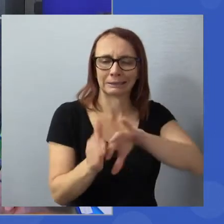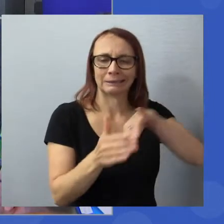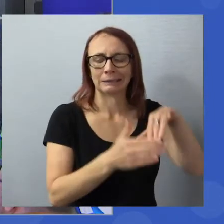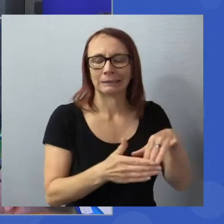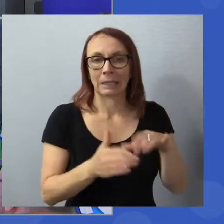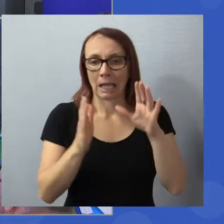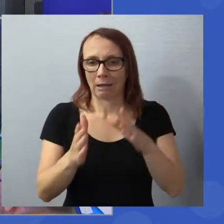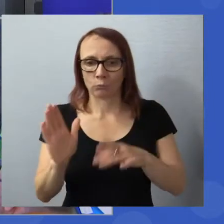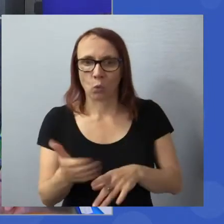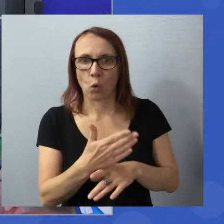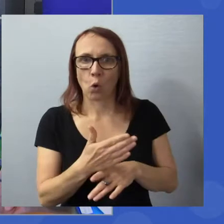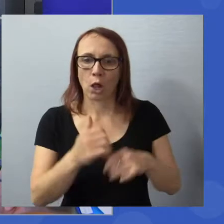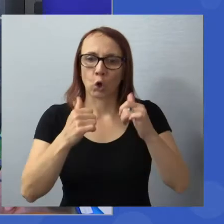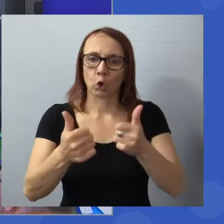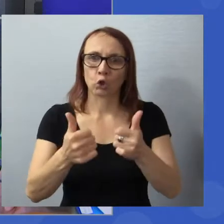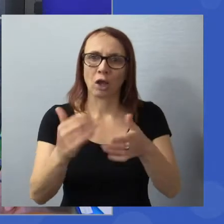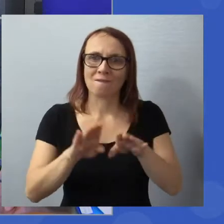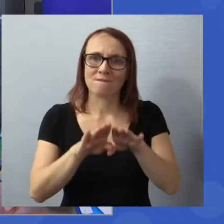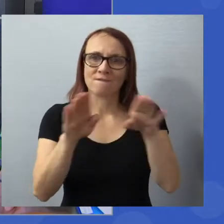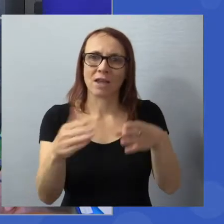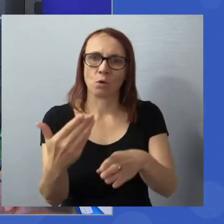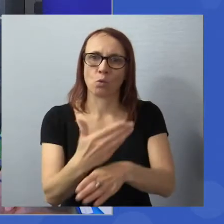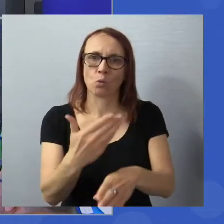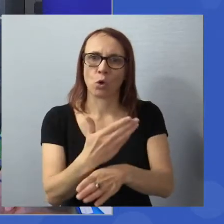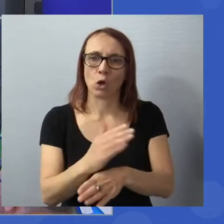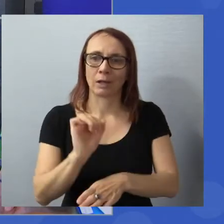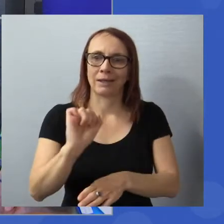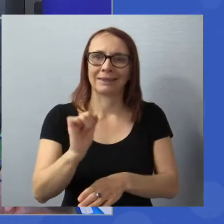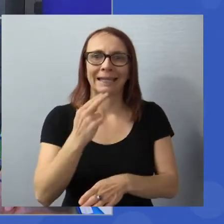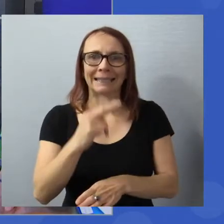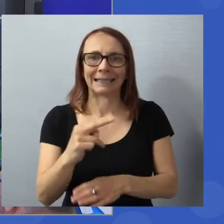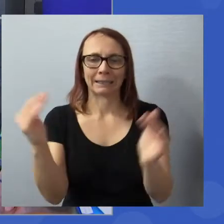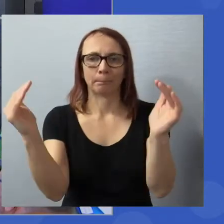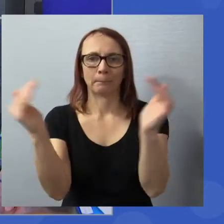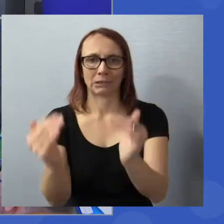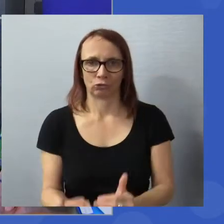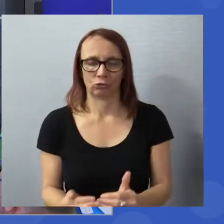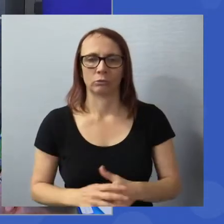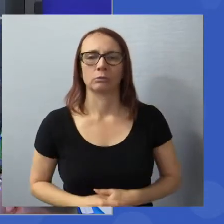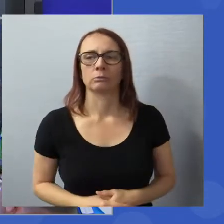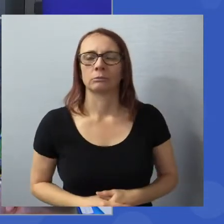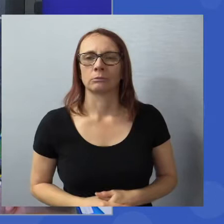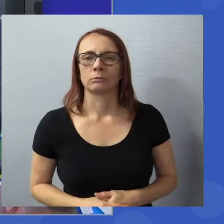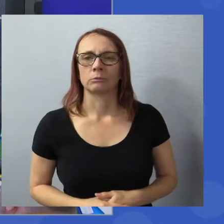I'm basing your developments some of the positive impacts this would be improve